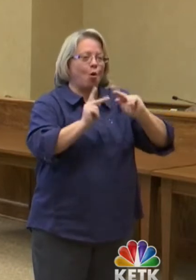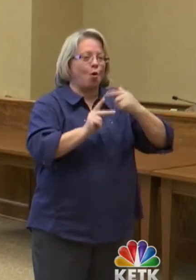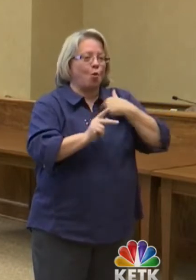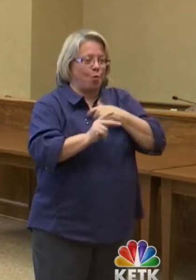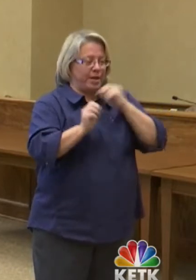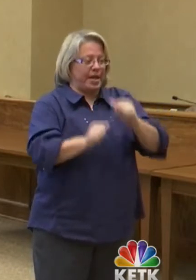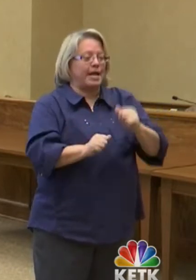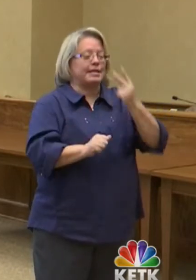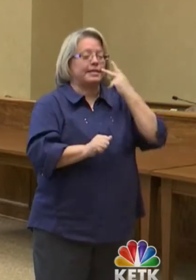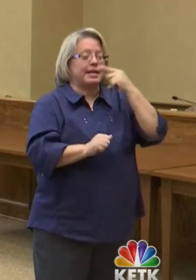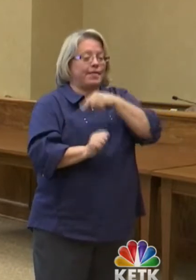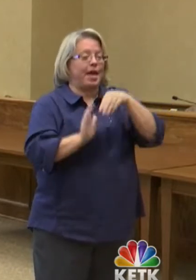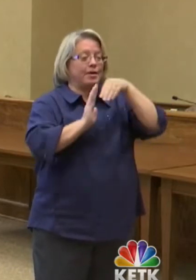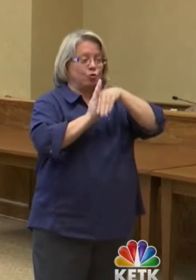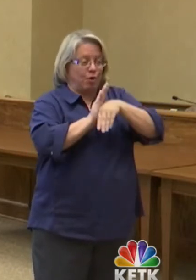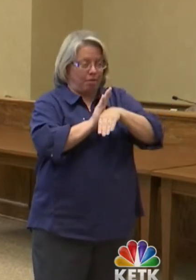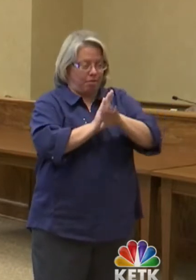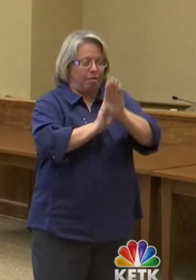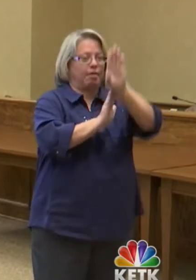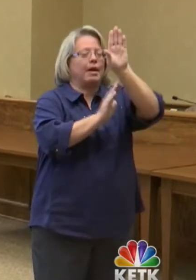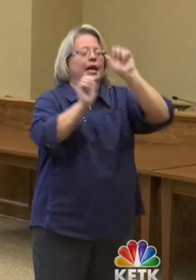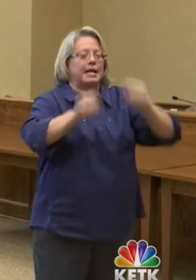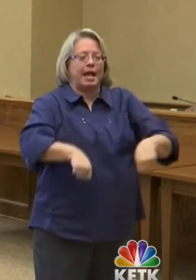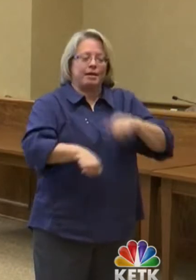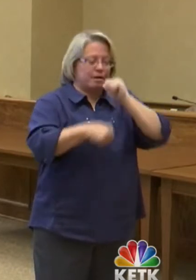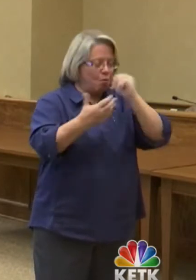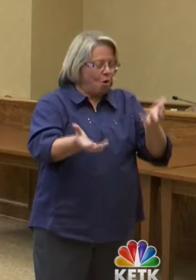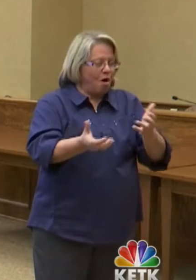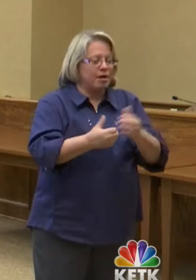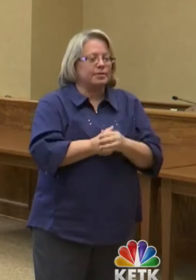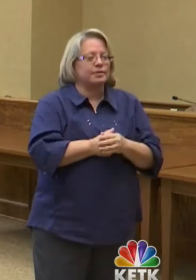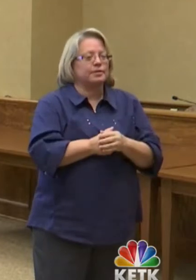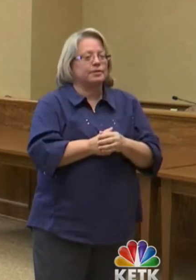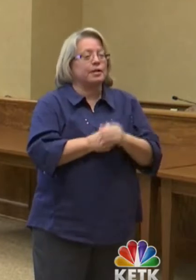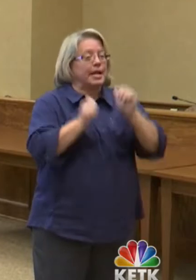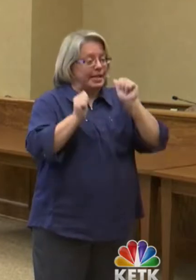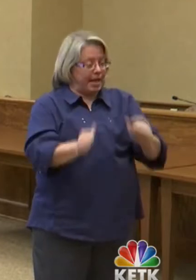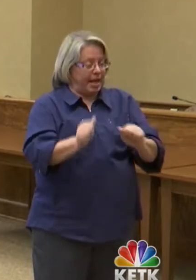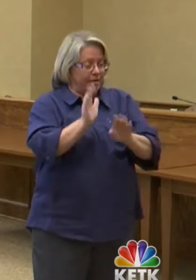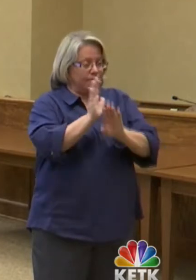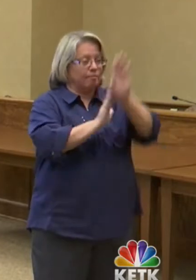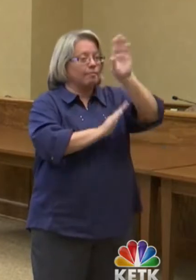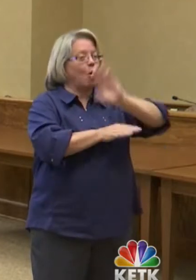DO NOT EXERCISE DISCIPLINE AND REMAIN DILIGENT IN THE WAY WE